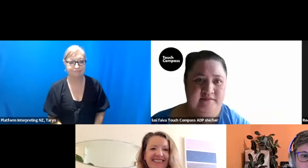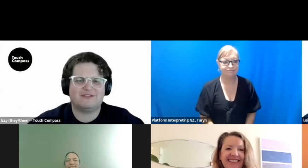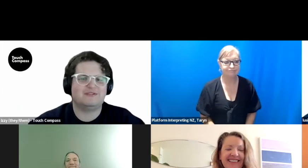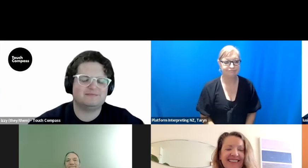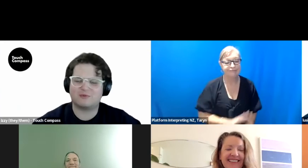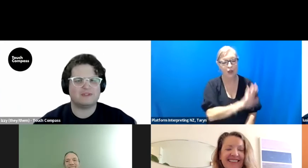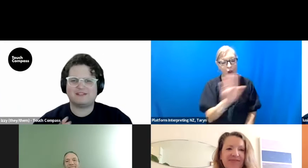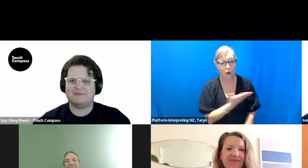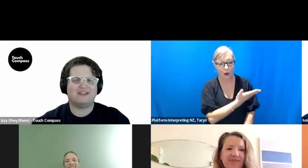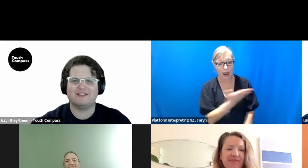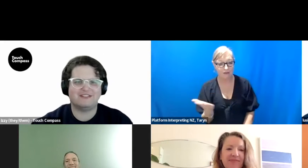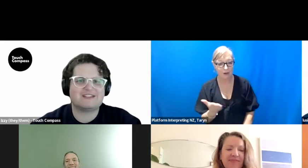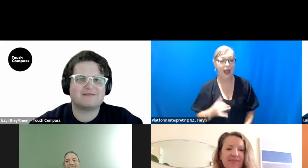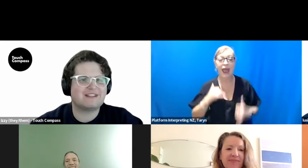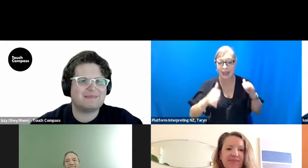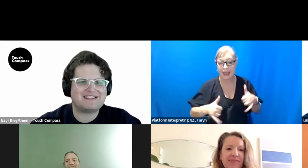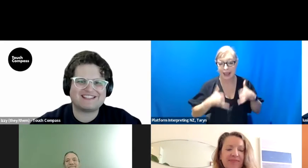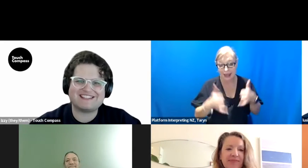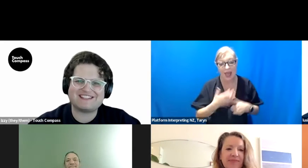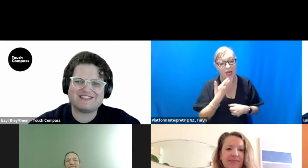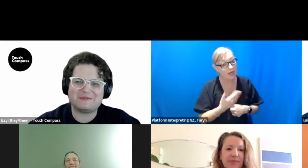much for your wisdom and knowledge, it's really amazing to listen to.